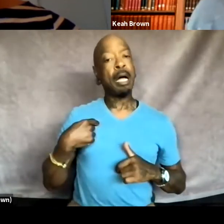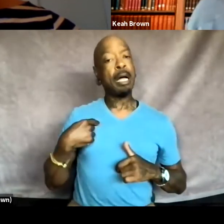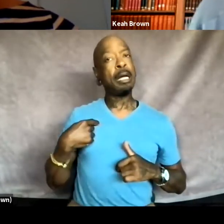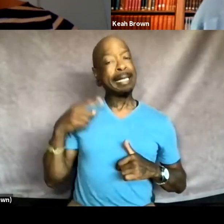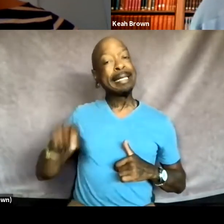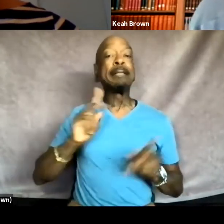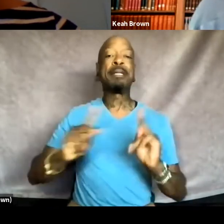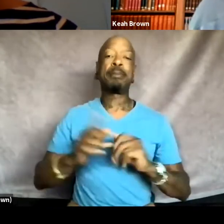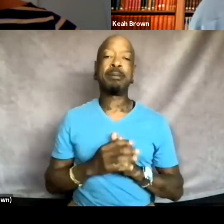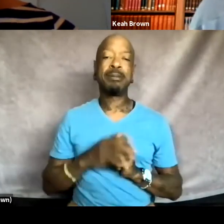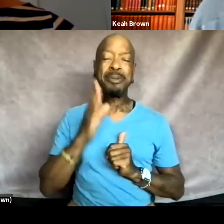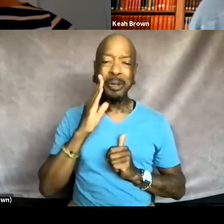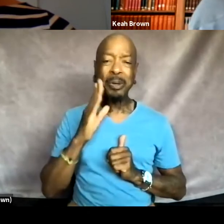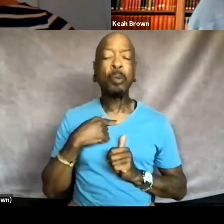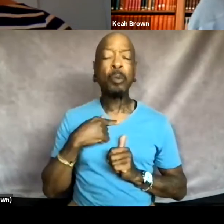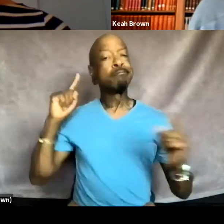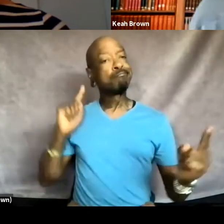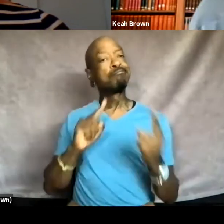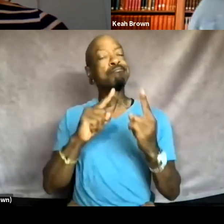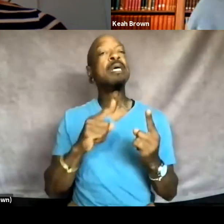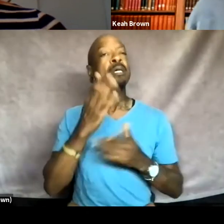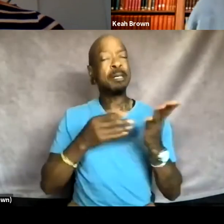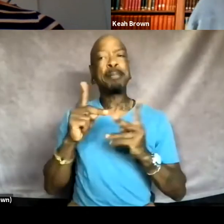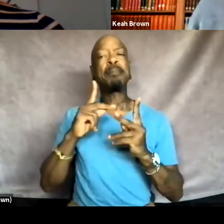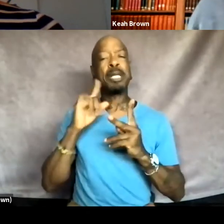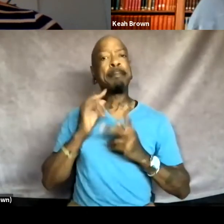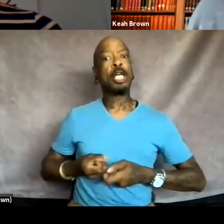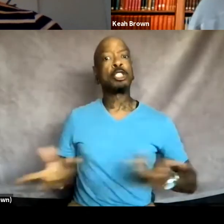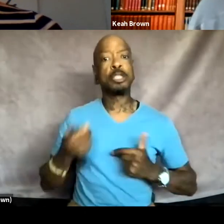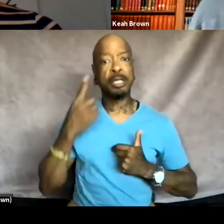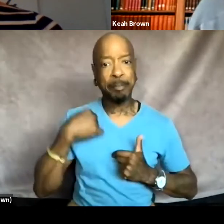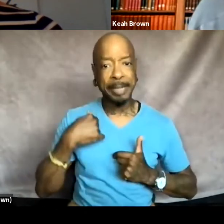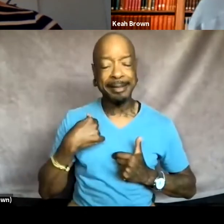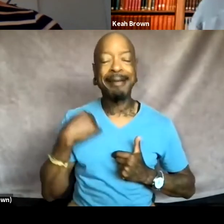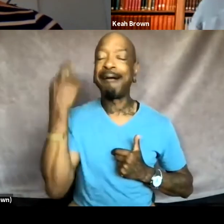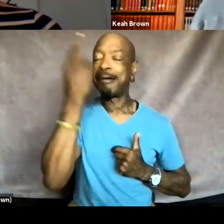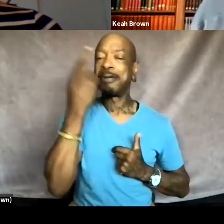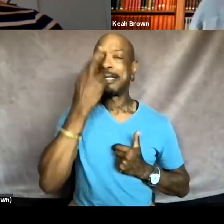you know when you still need breaks from people sometimes but, for me, I realized that I am